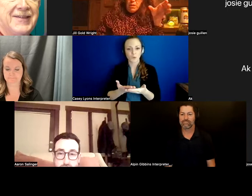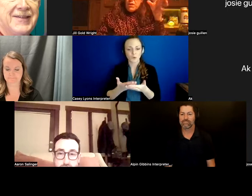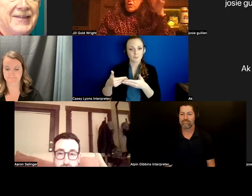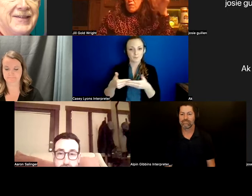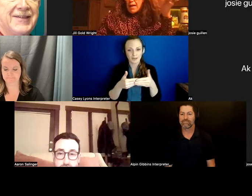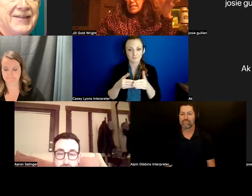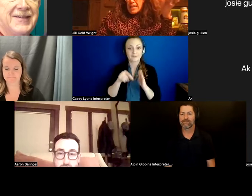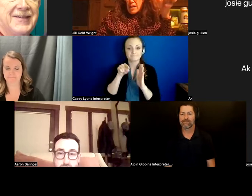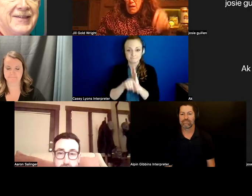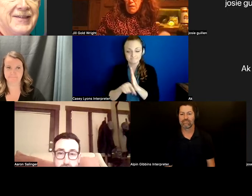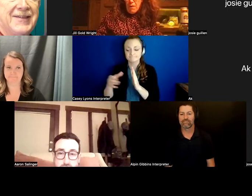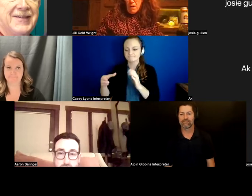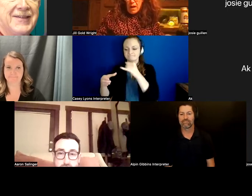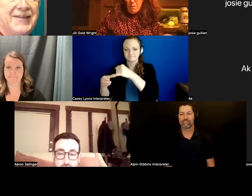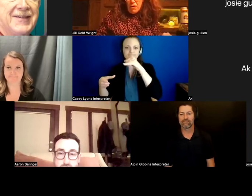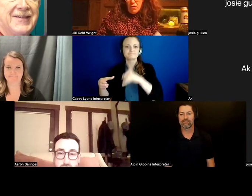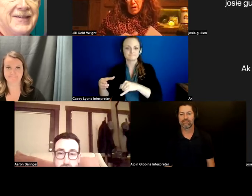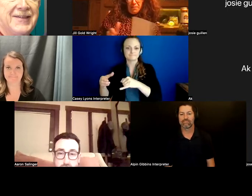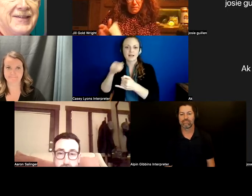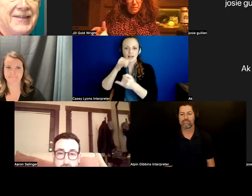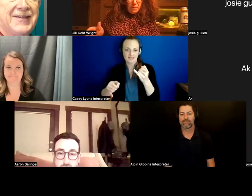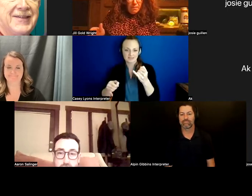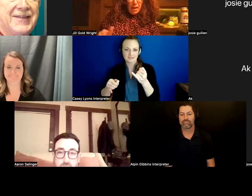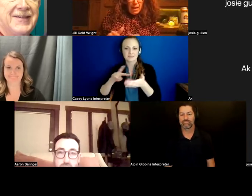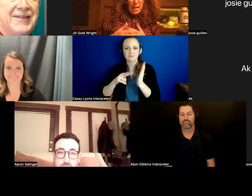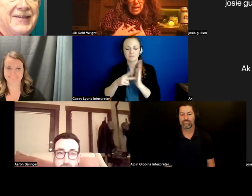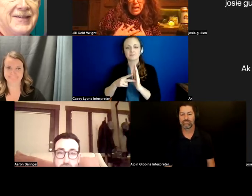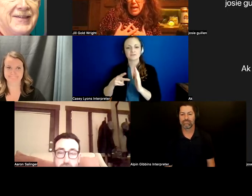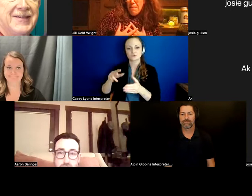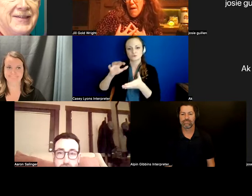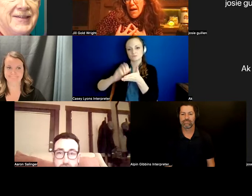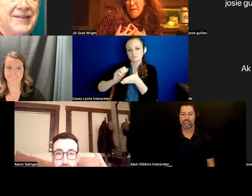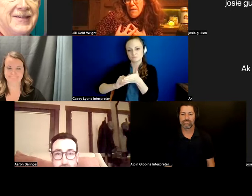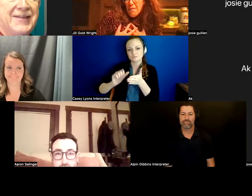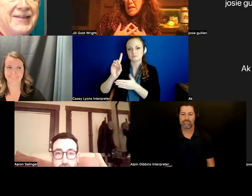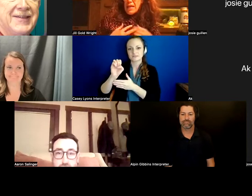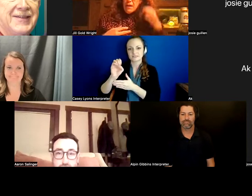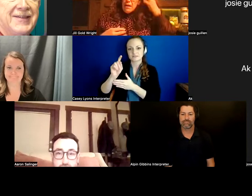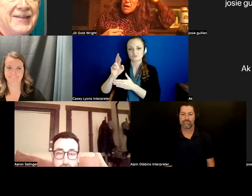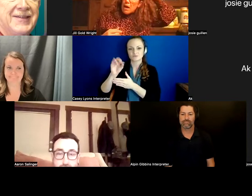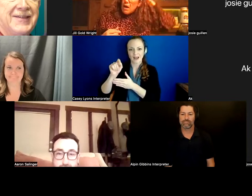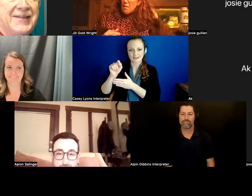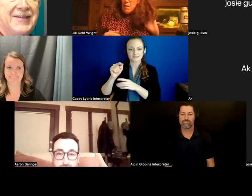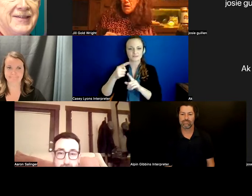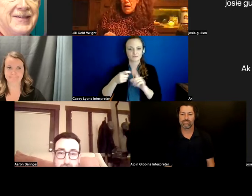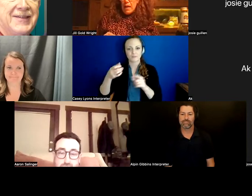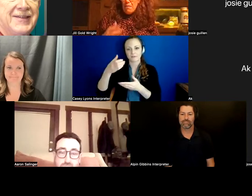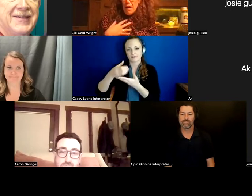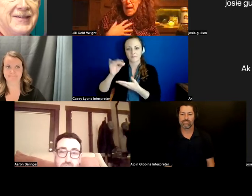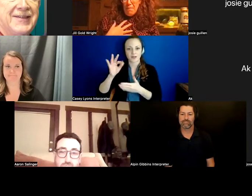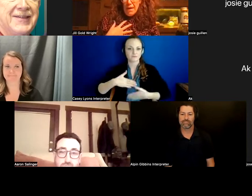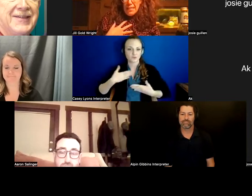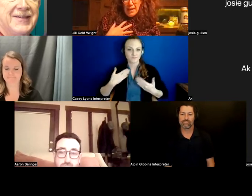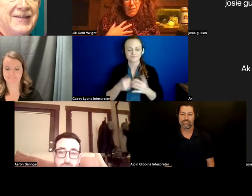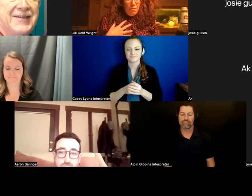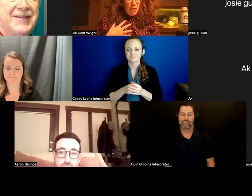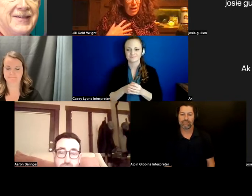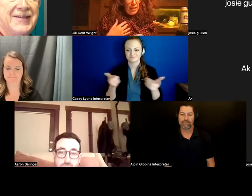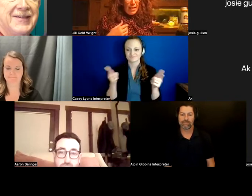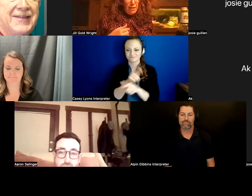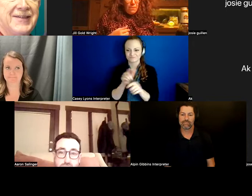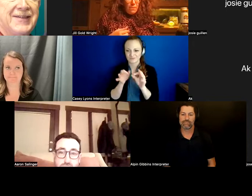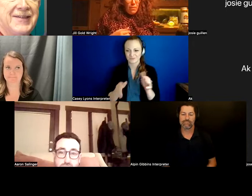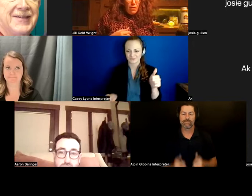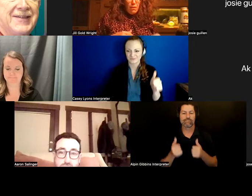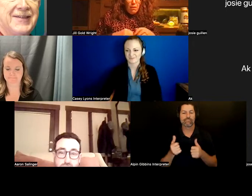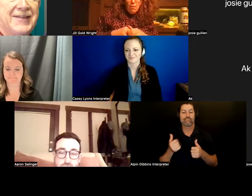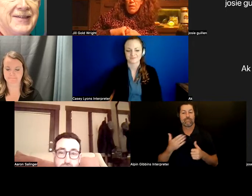so we've detracted from our cup of joy in my family in my at my cater, which I lead